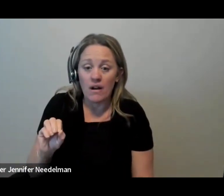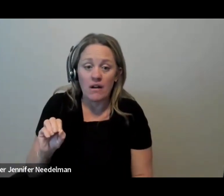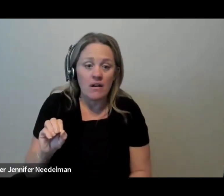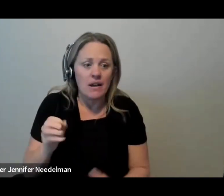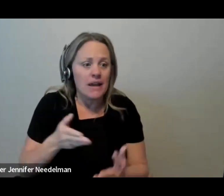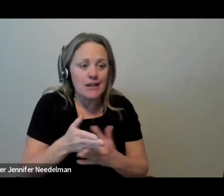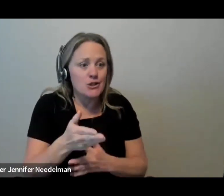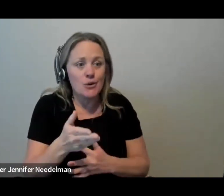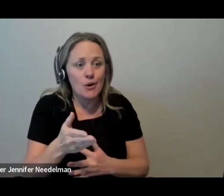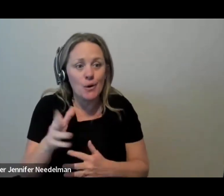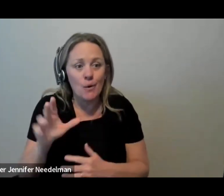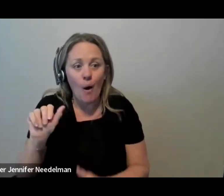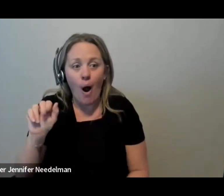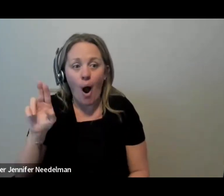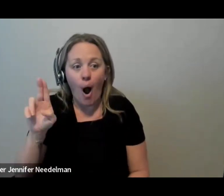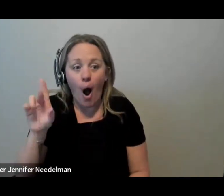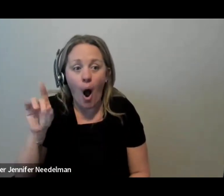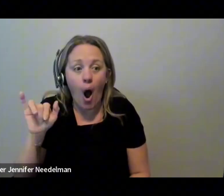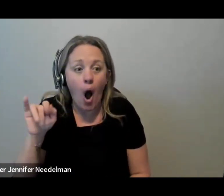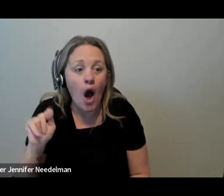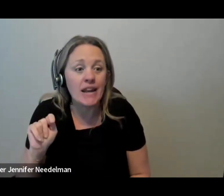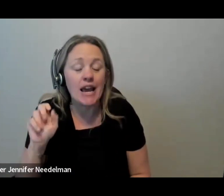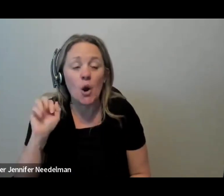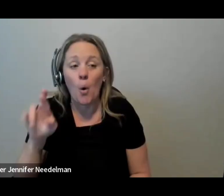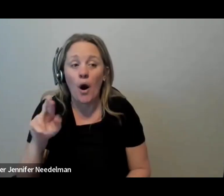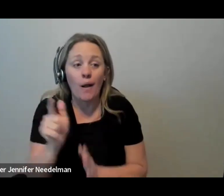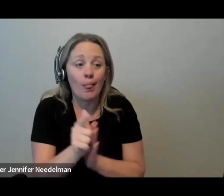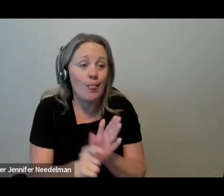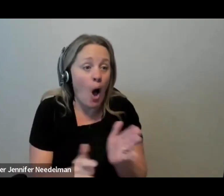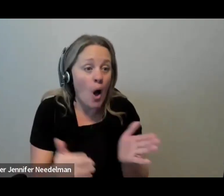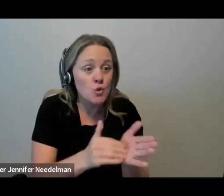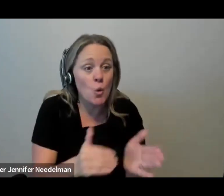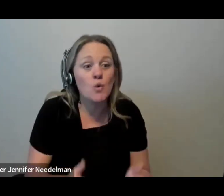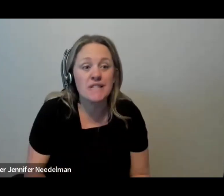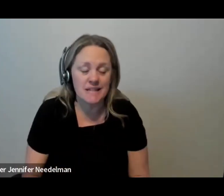or very hostile engagements with users